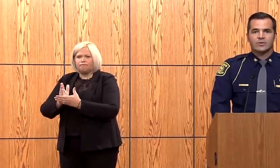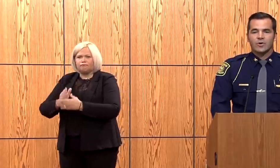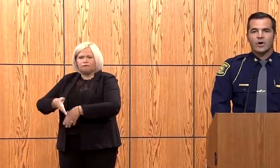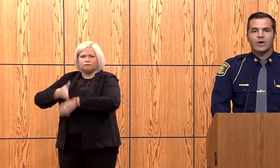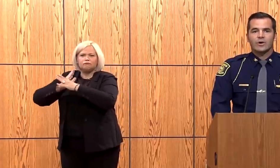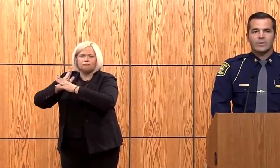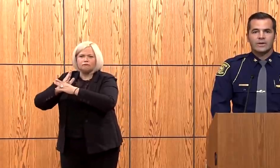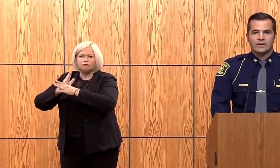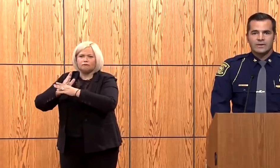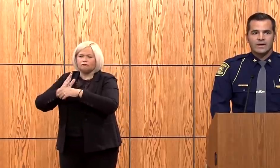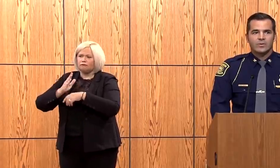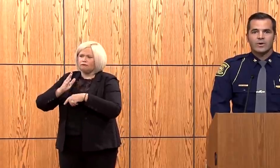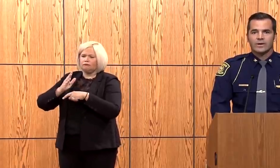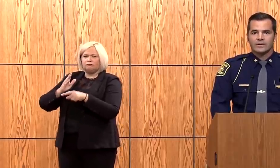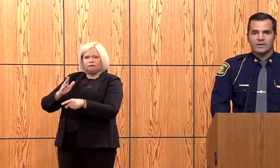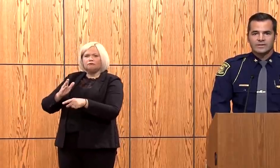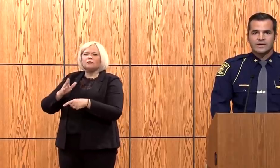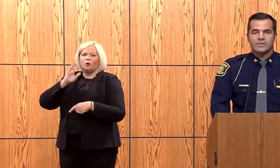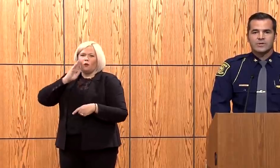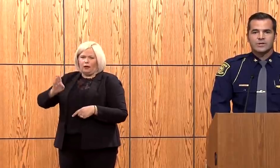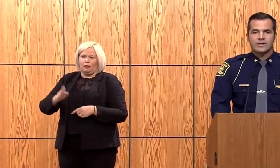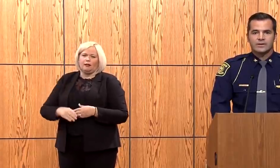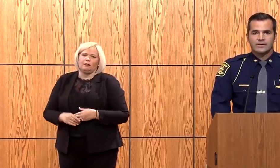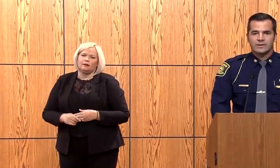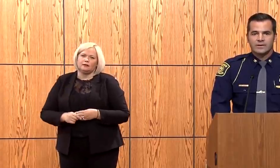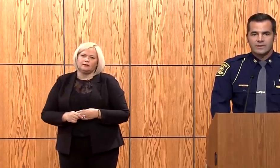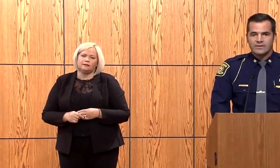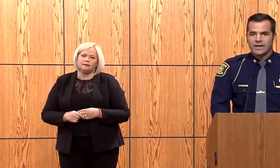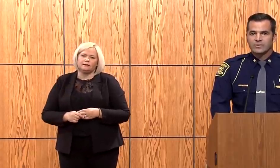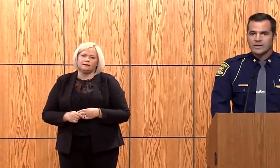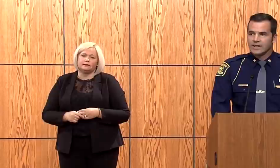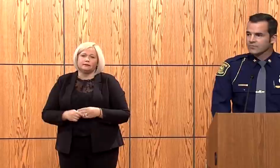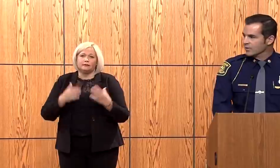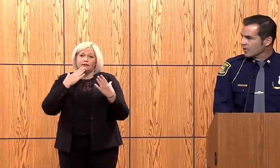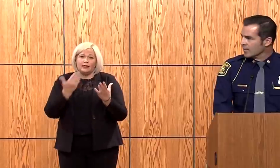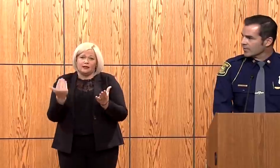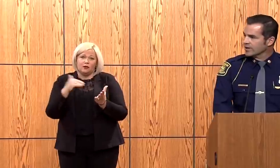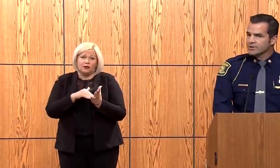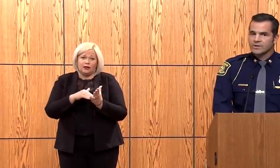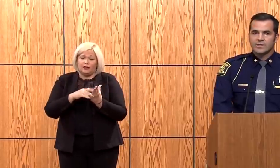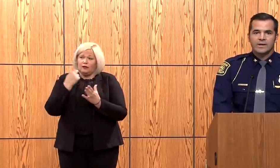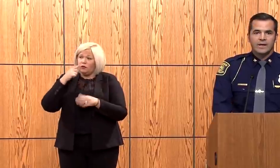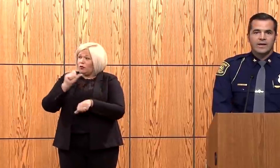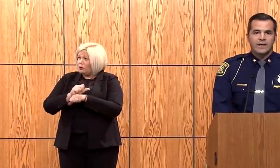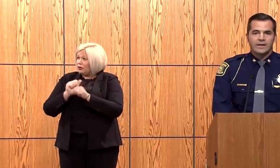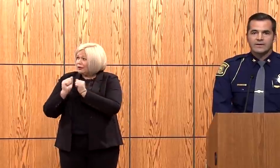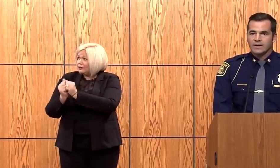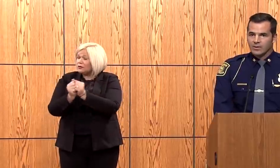AND TOGETHER WE WILL TAKE SWIFT ACTION AGAINST ANYONE WHO IS ACTION AGAINST ANYONE WHO IS PLANNING OR SEEKING TO COMMIT PLANNING OR SEEKING TO COMMIT VIOLENCE OR HARM TO ANYONE IN